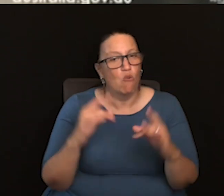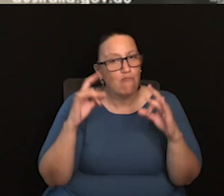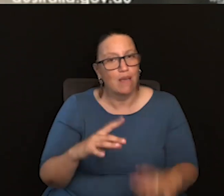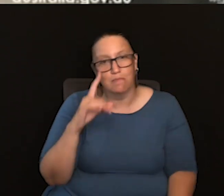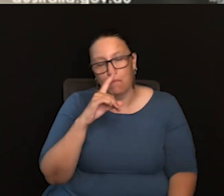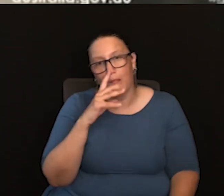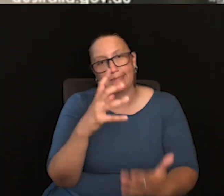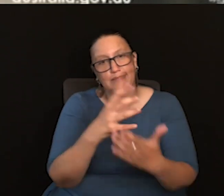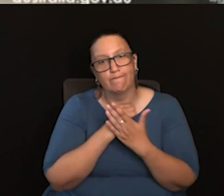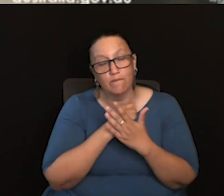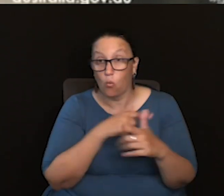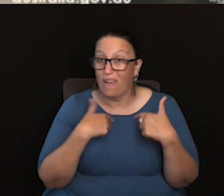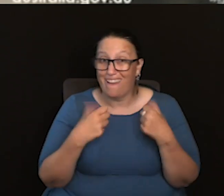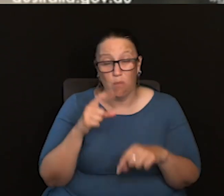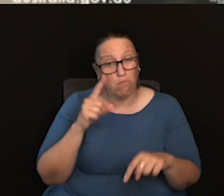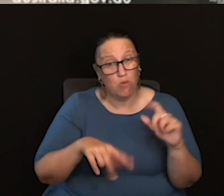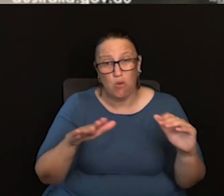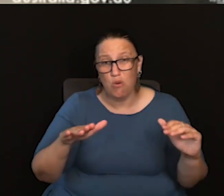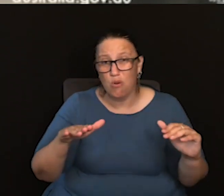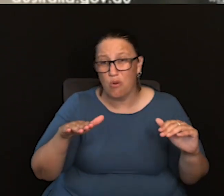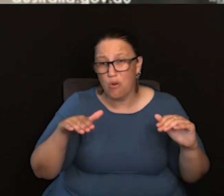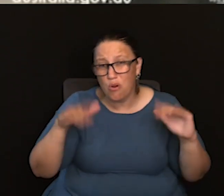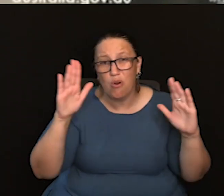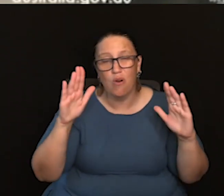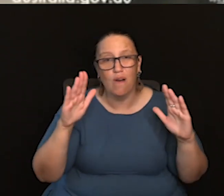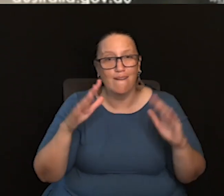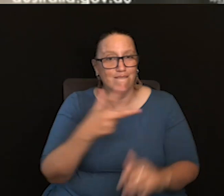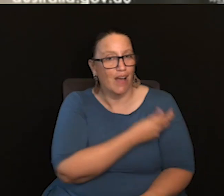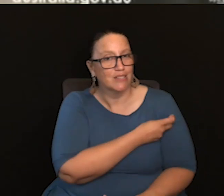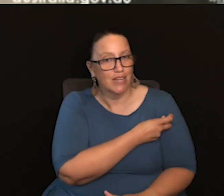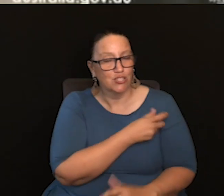and unemployment rate of approximately 4.2%